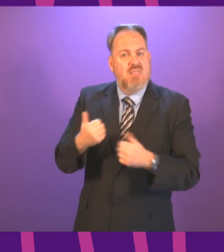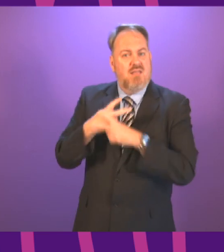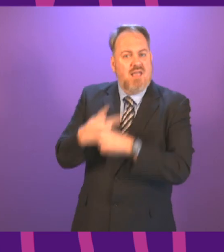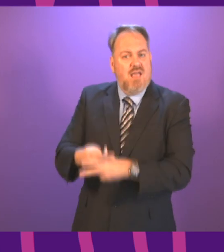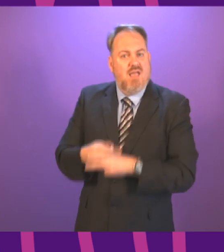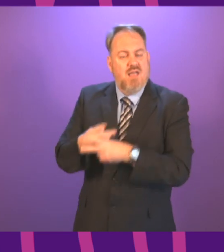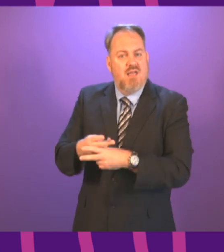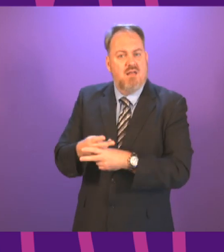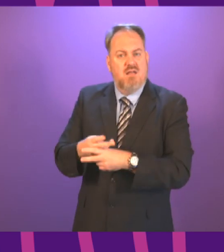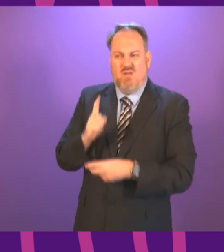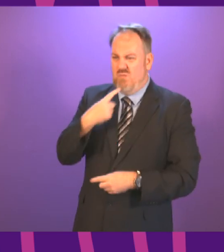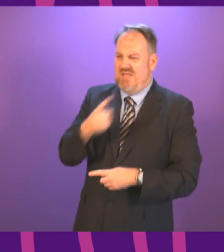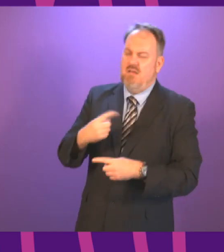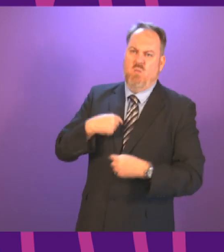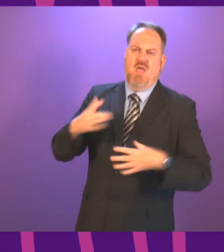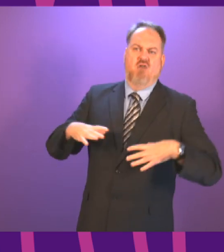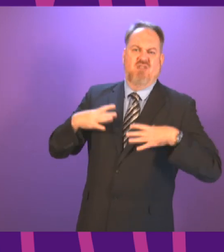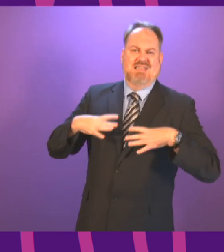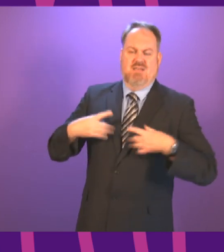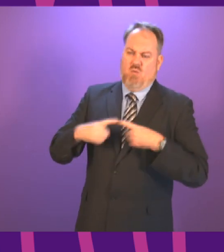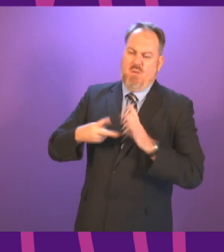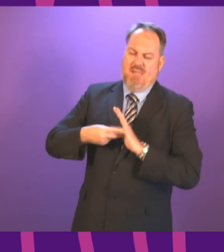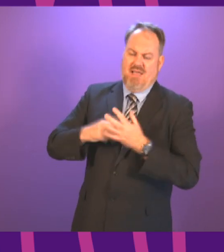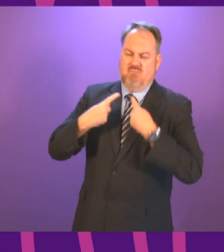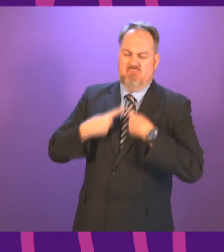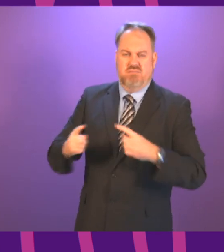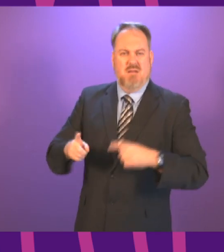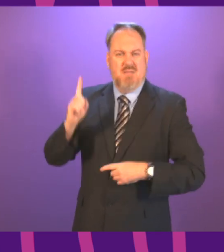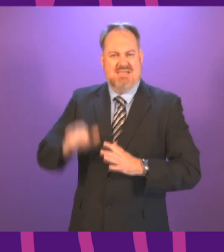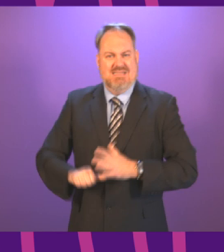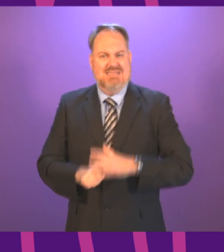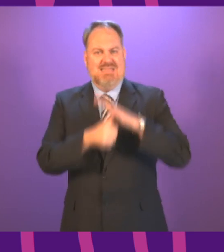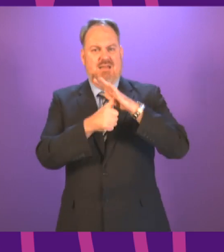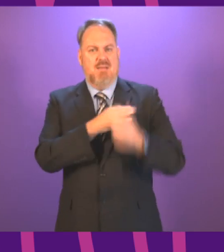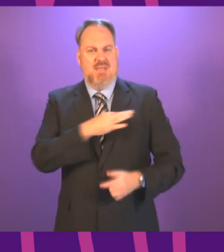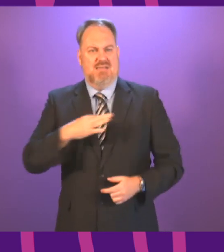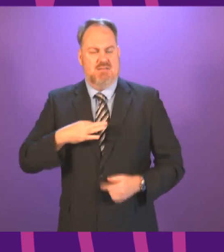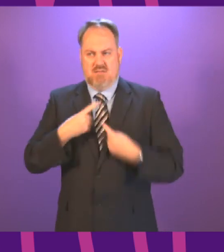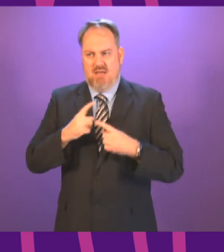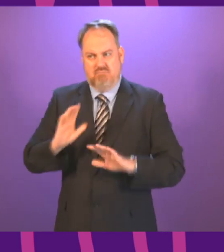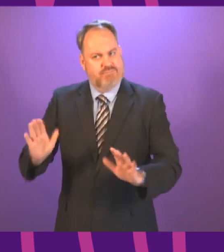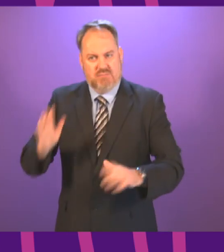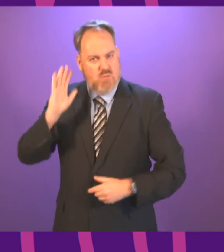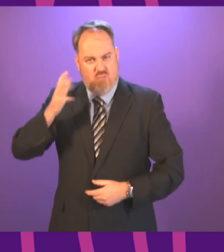and why is it that only a week after the preparedness plan was published, senior medics are already sounding the alarm?